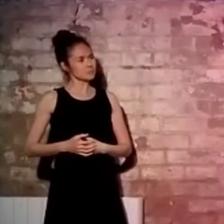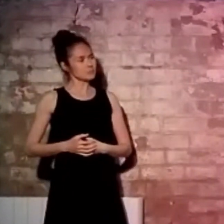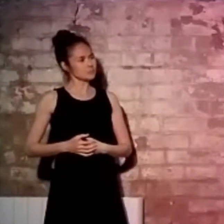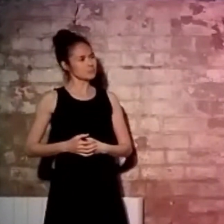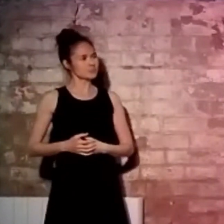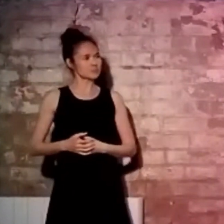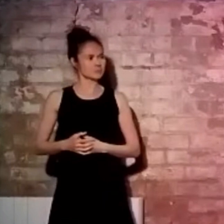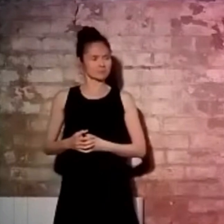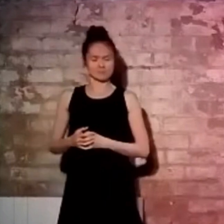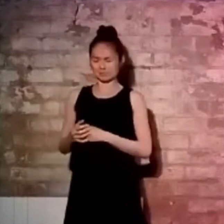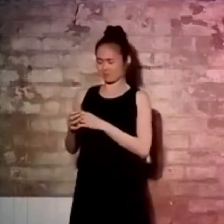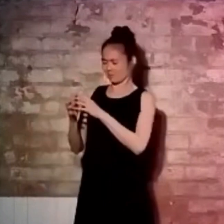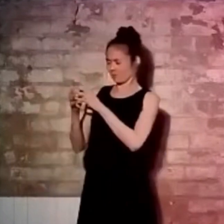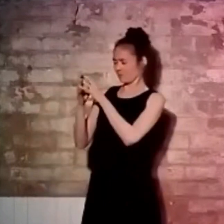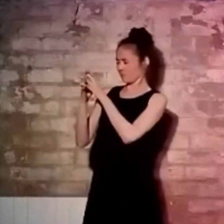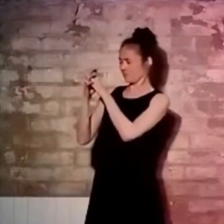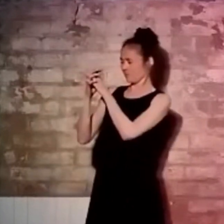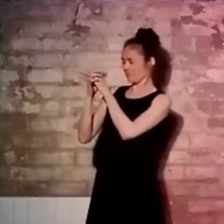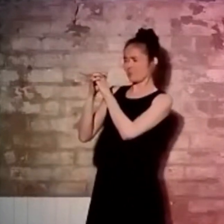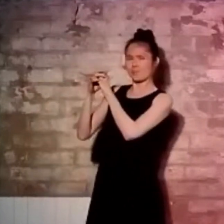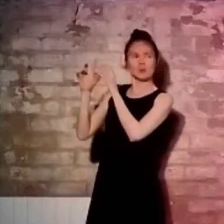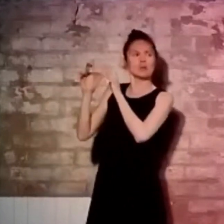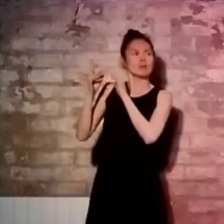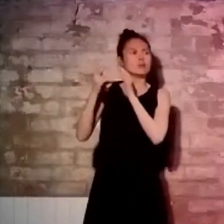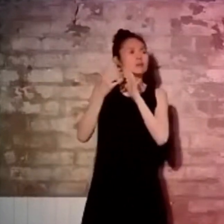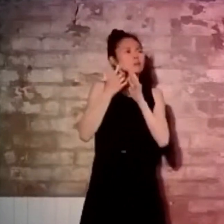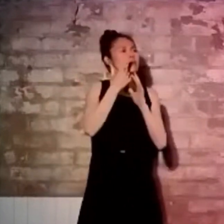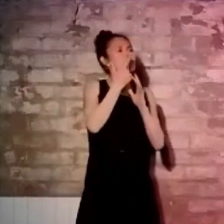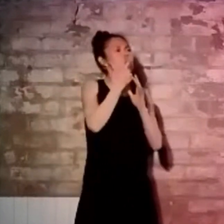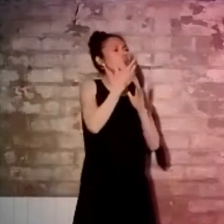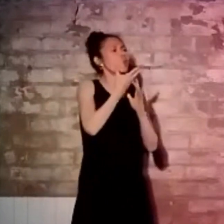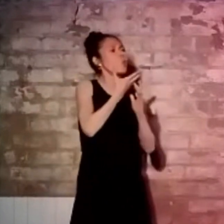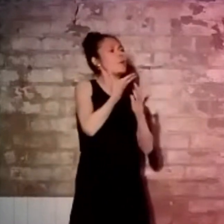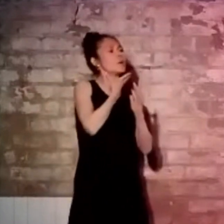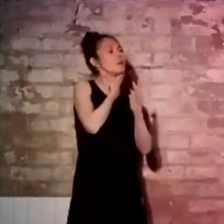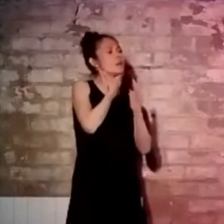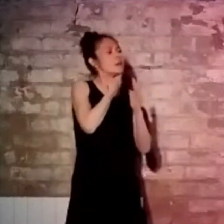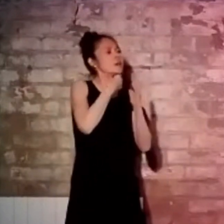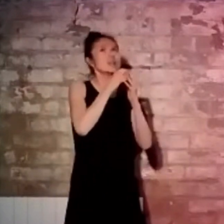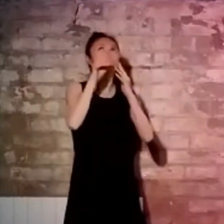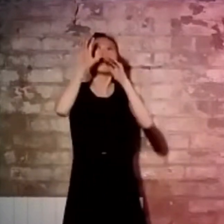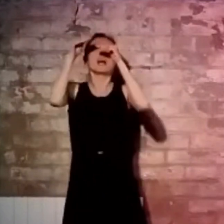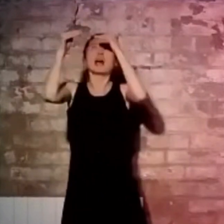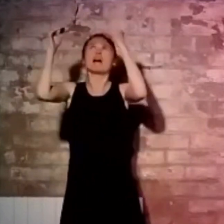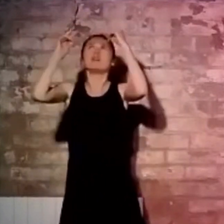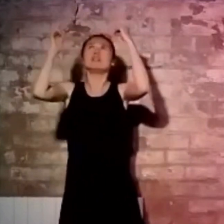What is here? Perhaps but a lust, but only as the heavens can touch. Ought I to kill you?